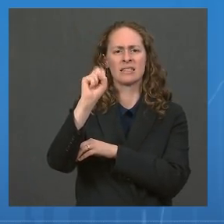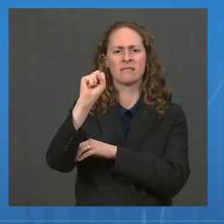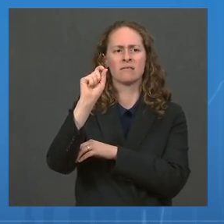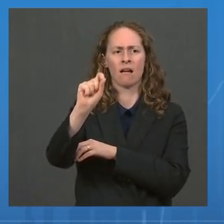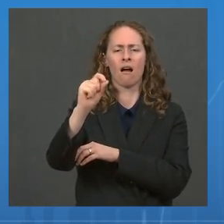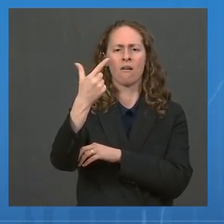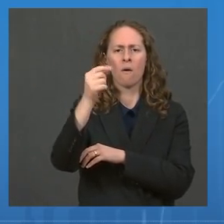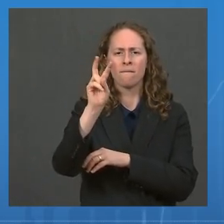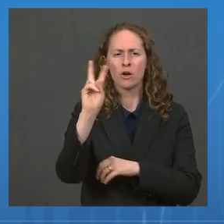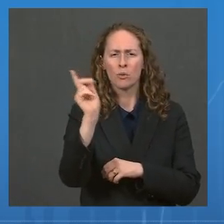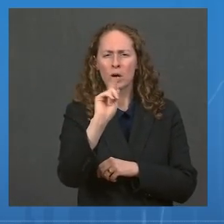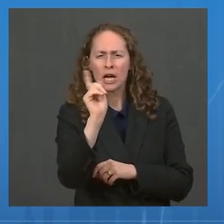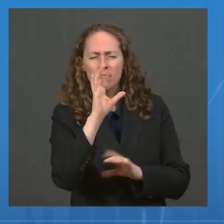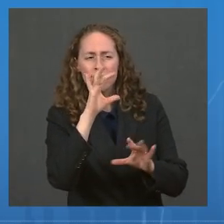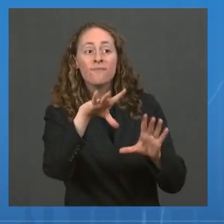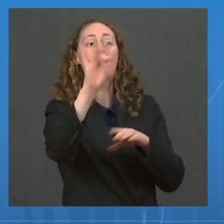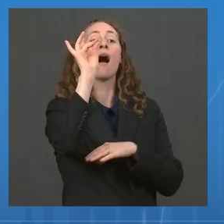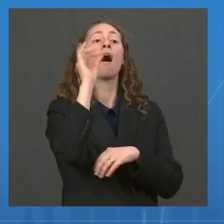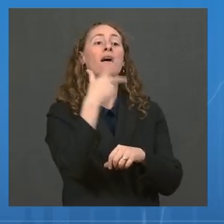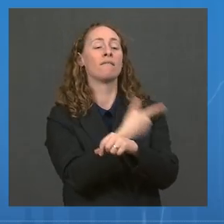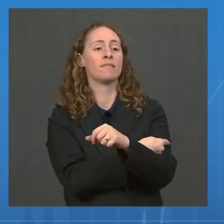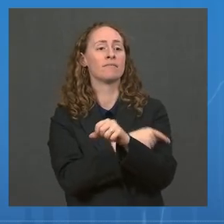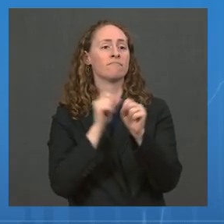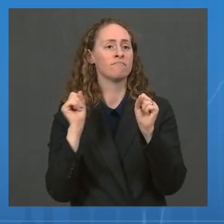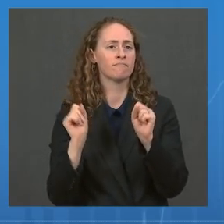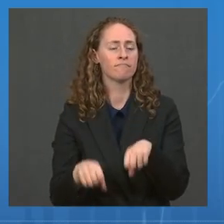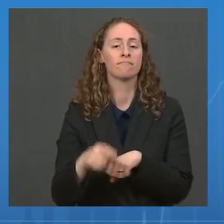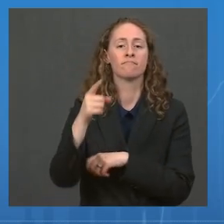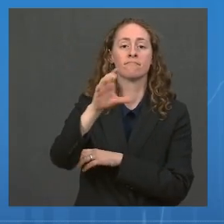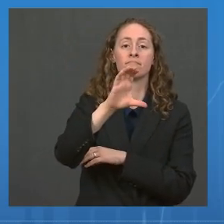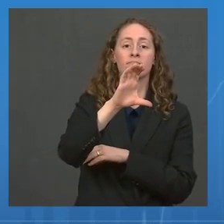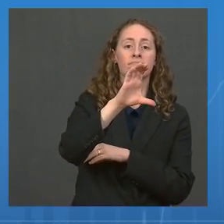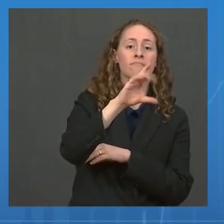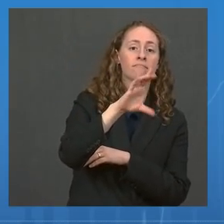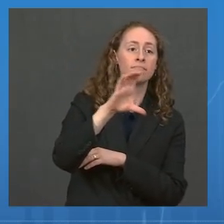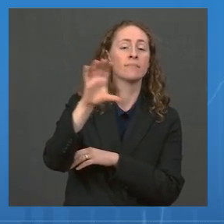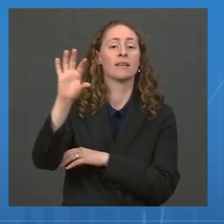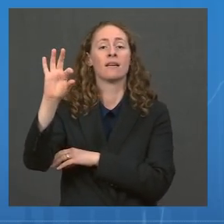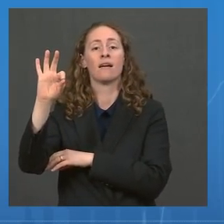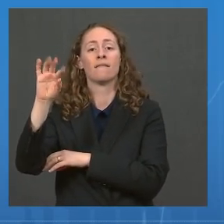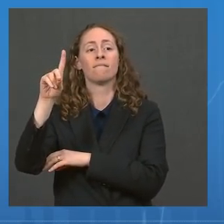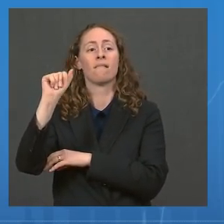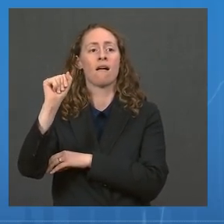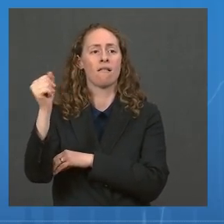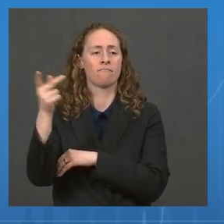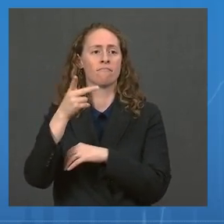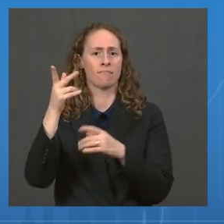Now, the CDC and FDA recommendations apply to Pfizer vaccine recipients, and I want to speak directly to those